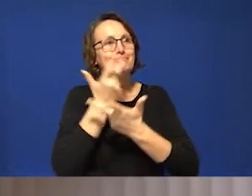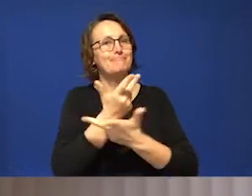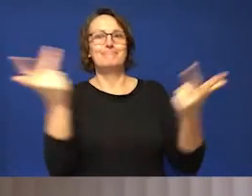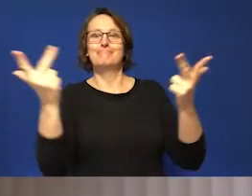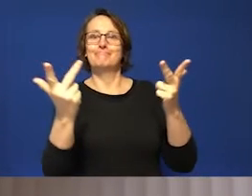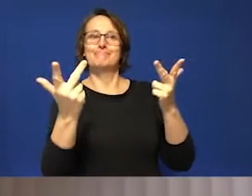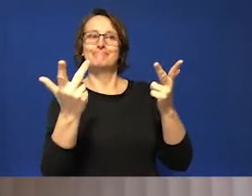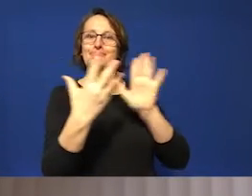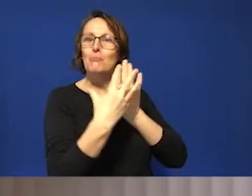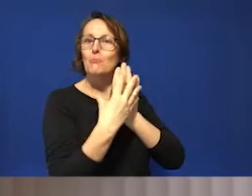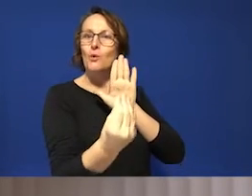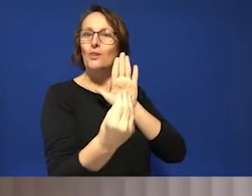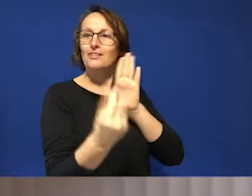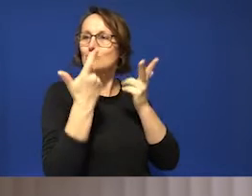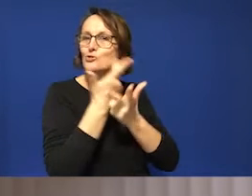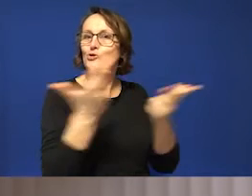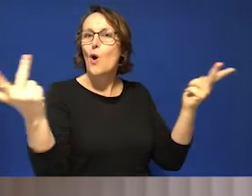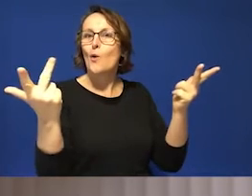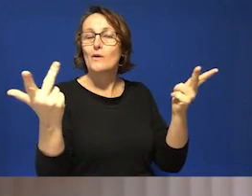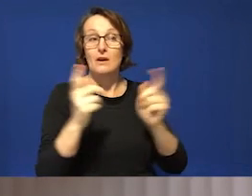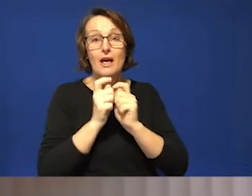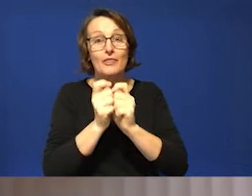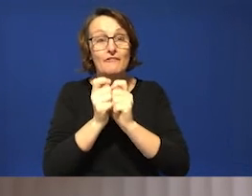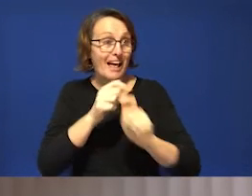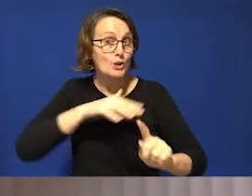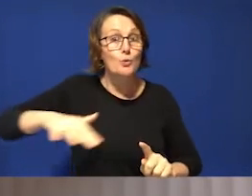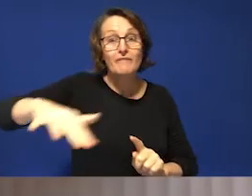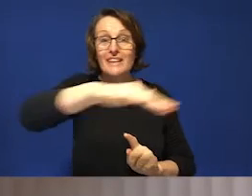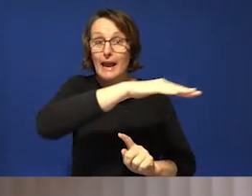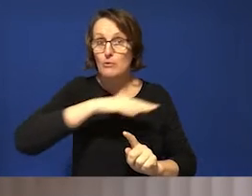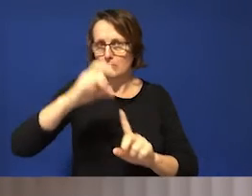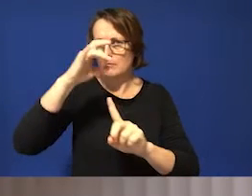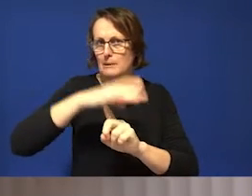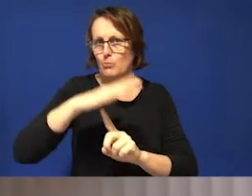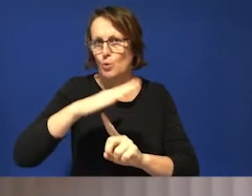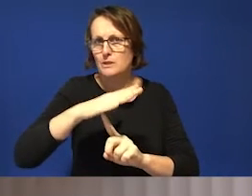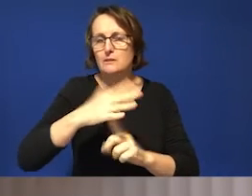a model citizen in that sense. The value of the area in terms of,